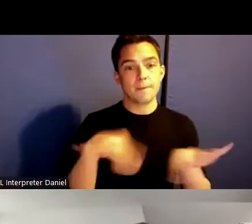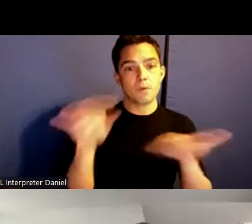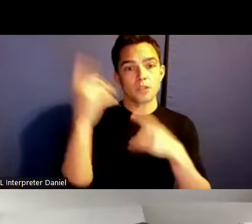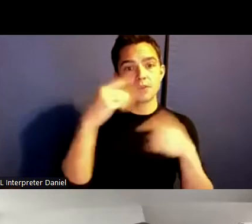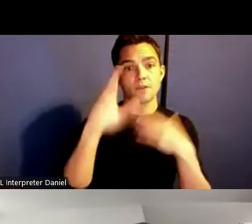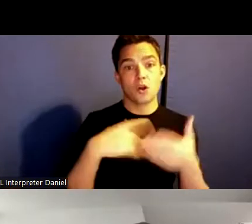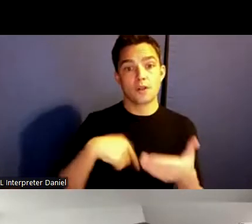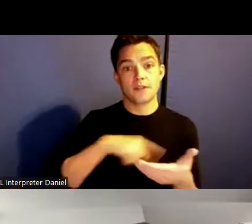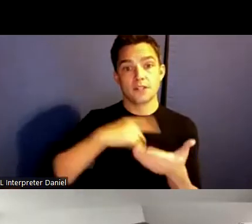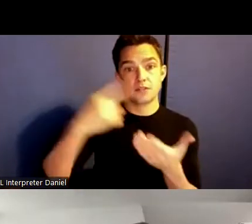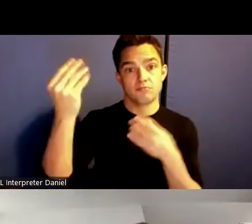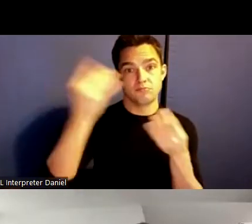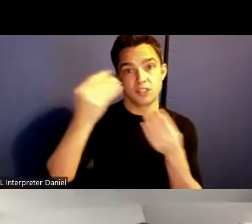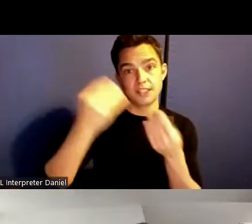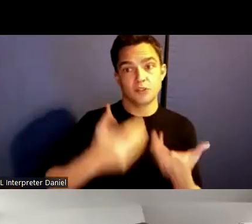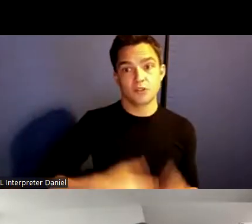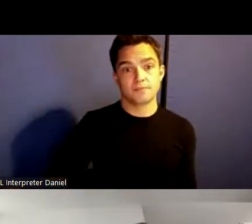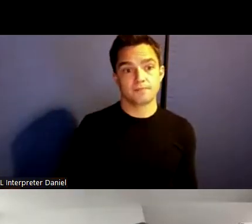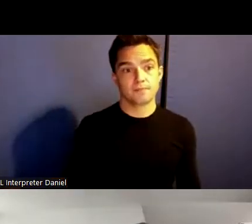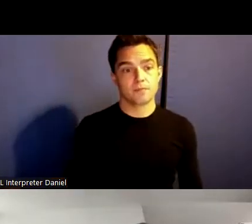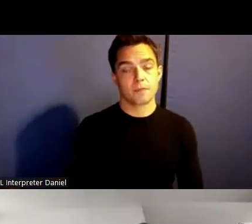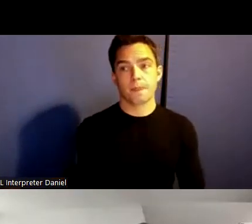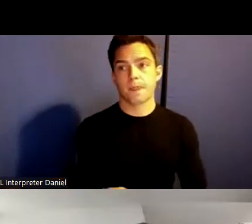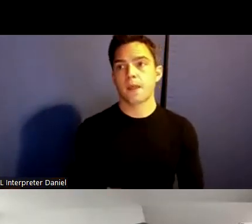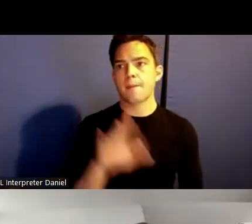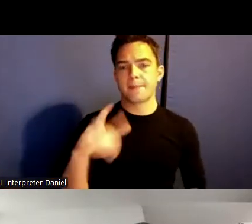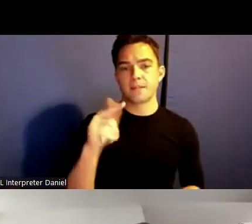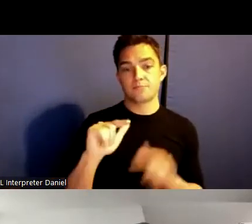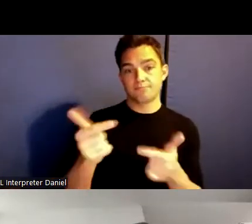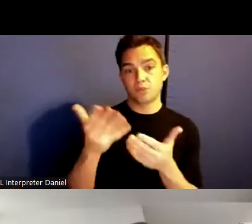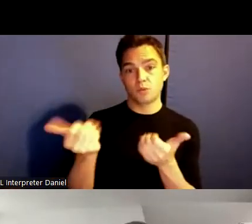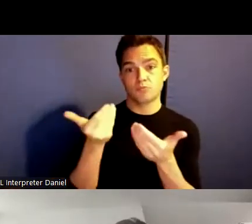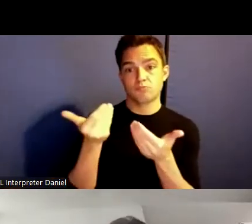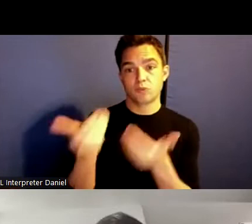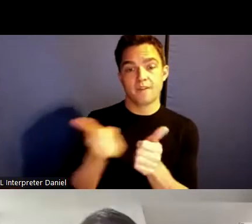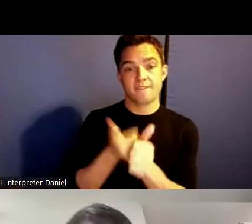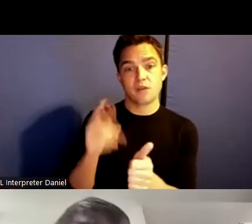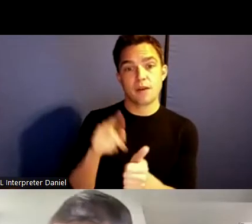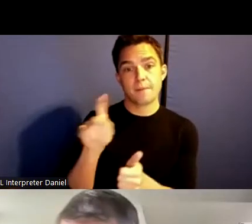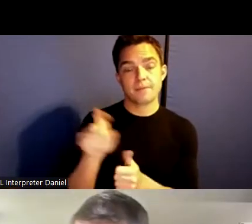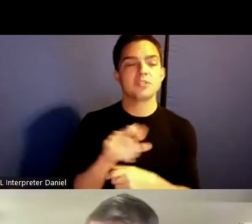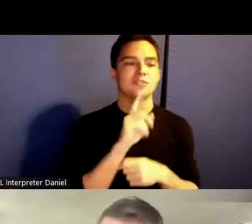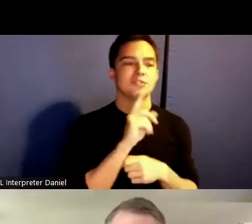consider. And Bill would you like to follow up? Bill Gaventa: Sure, and apologize for the video blip